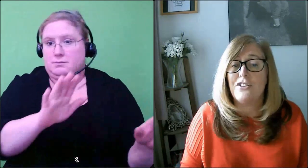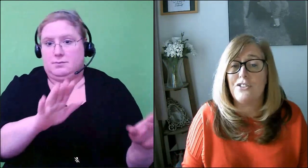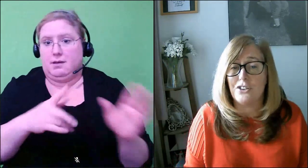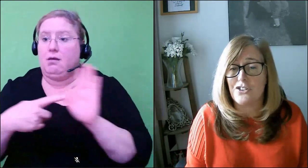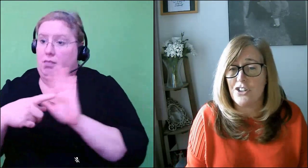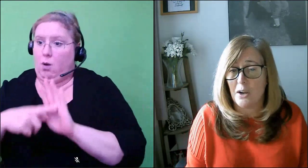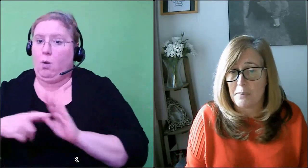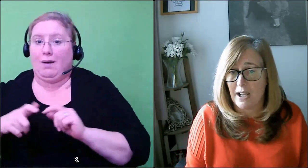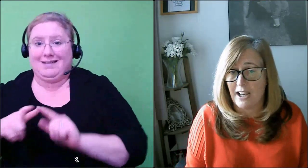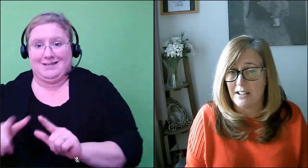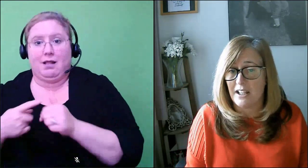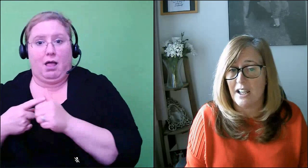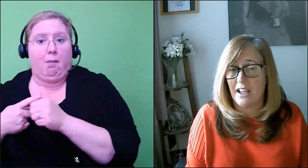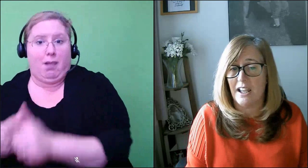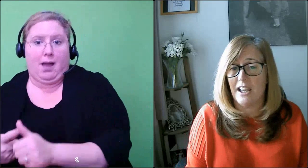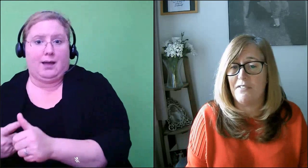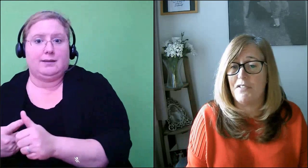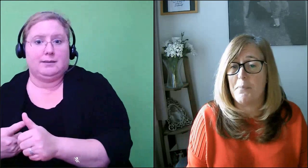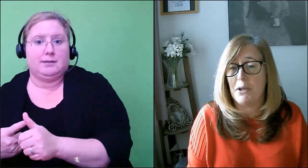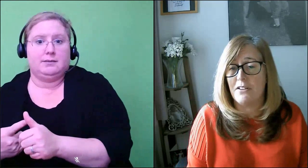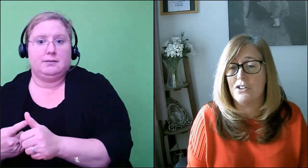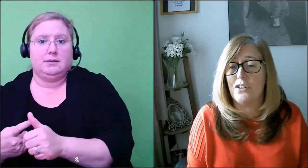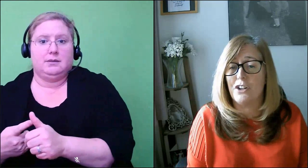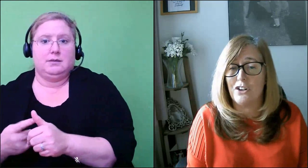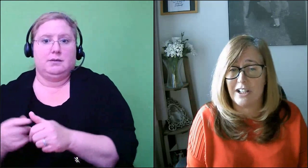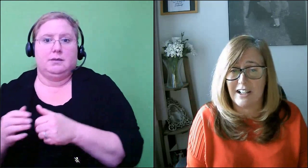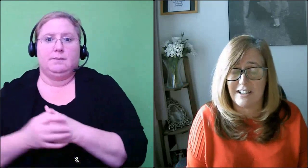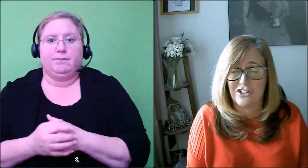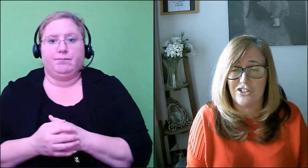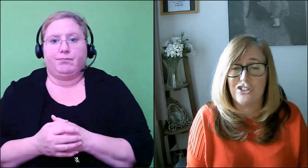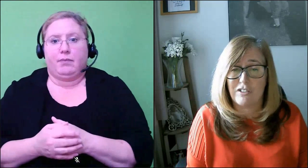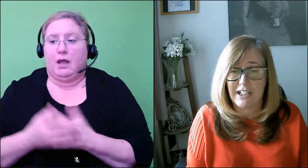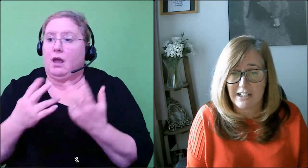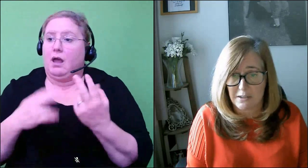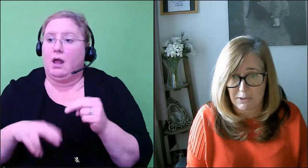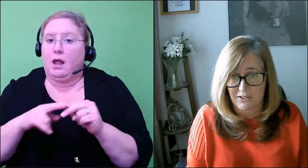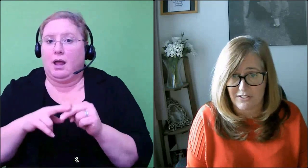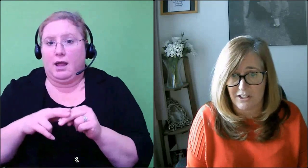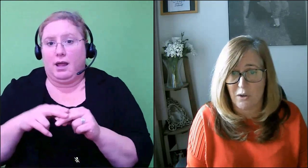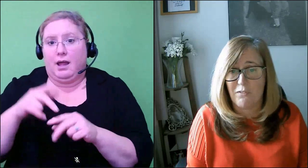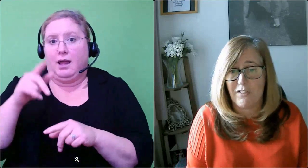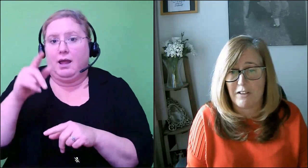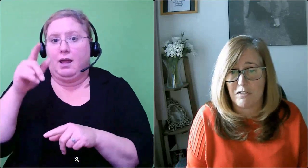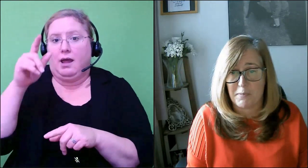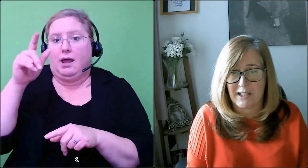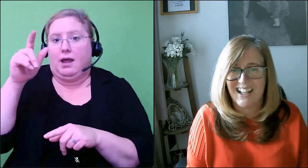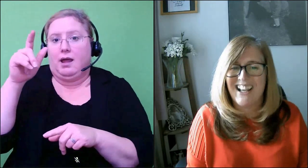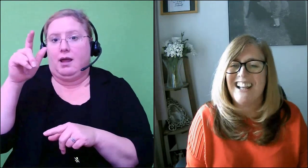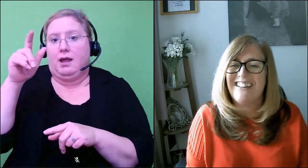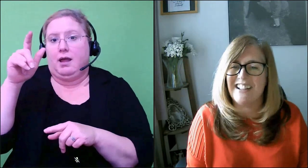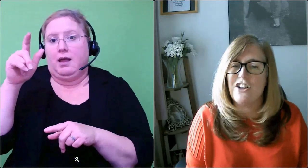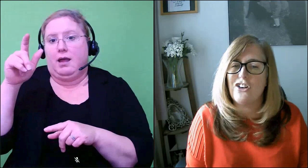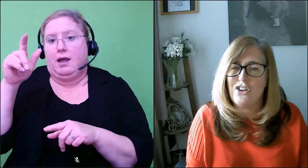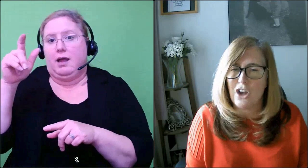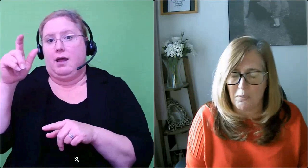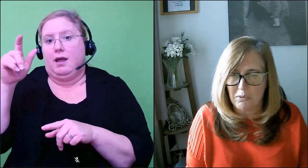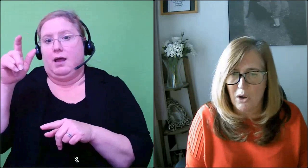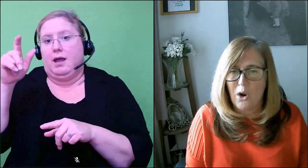It does not apply if the person or the organisation treating the person unfavourably did not know